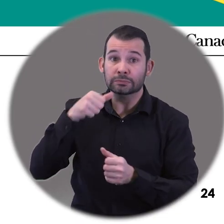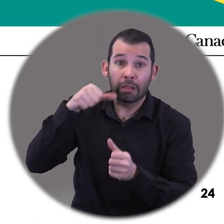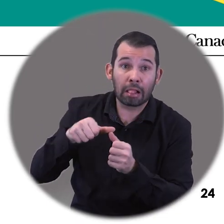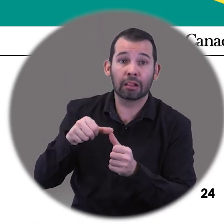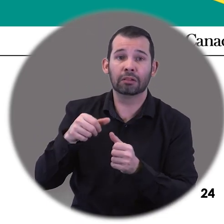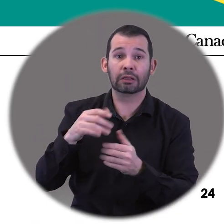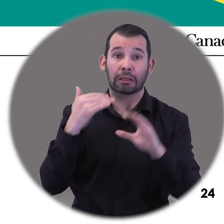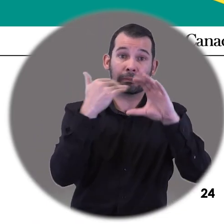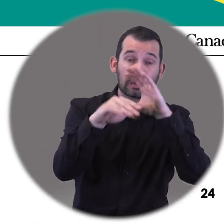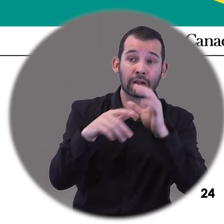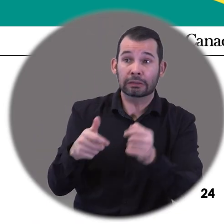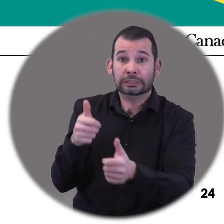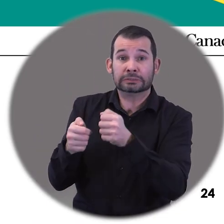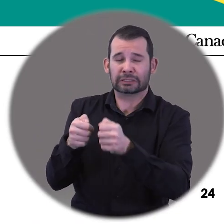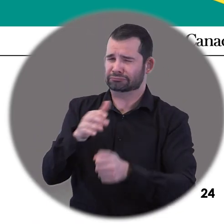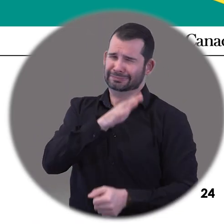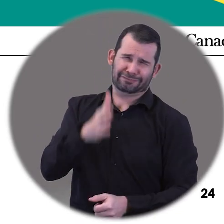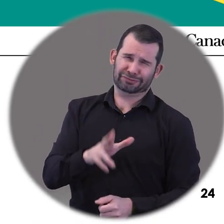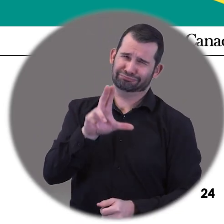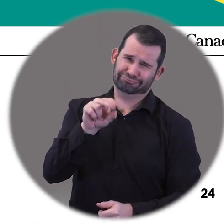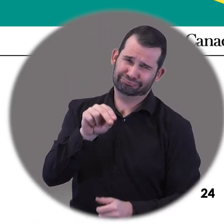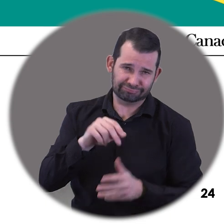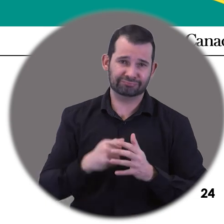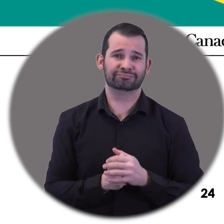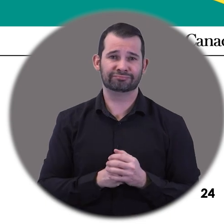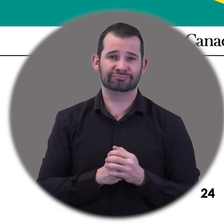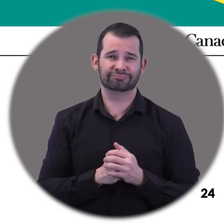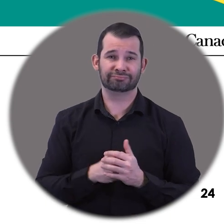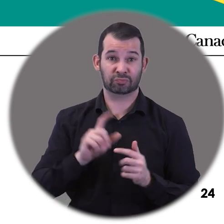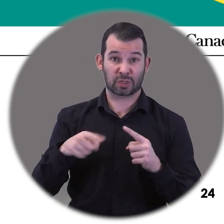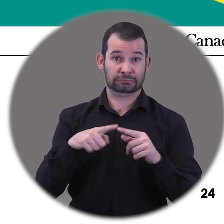in a voicemail, email or text message.